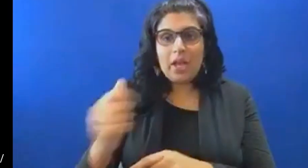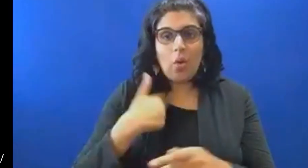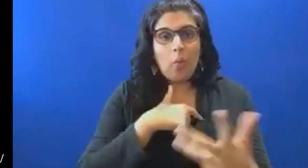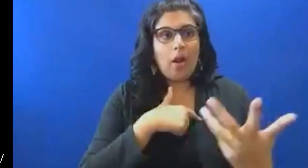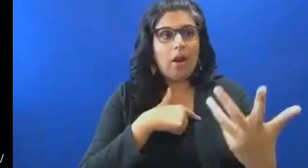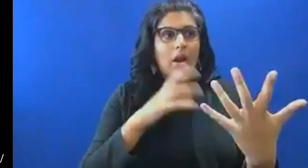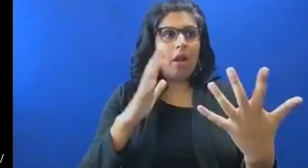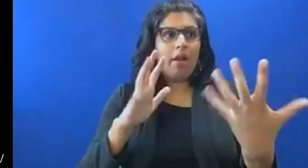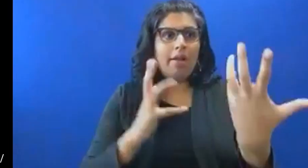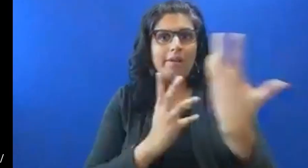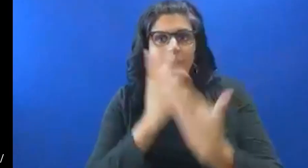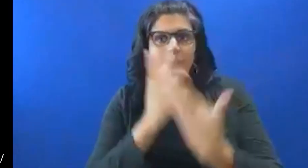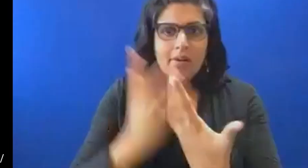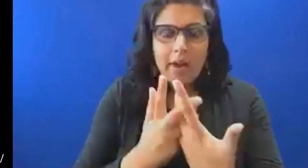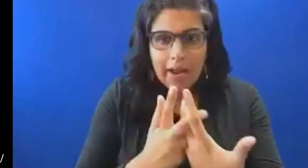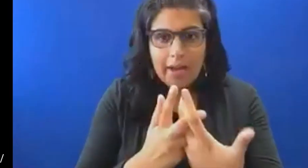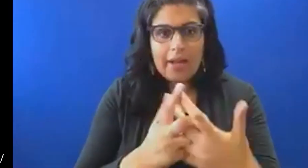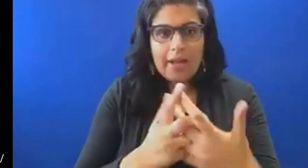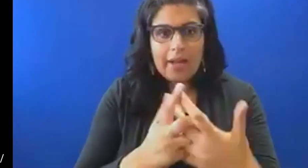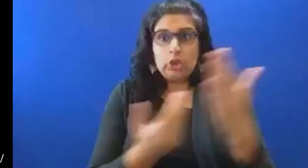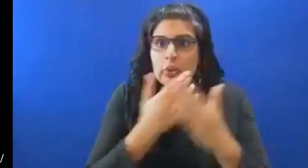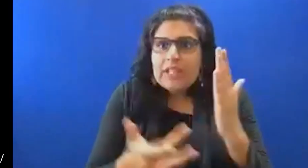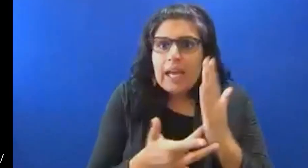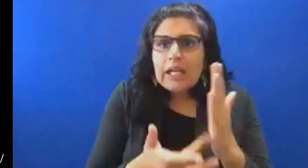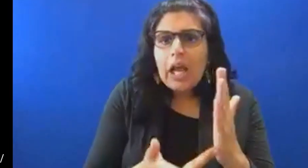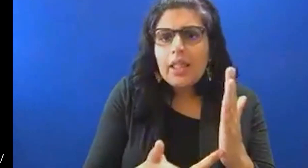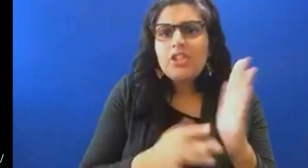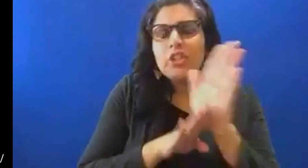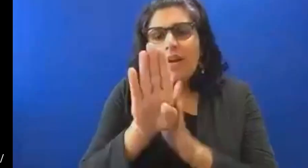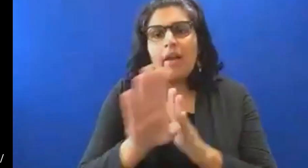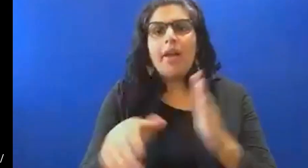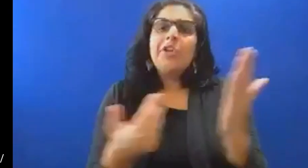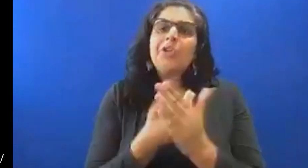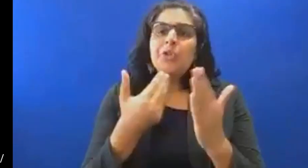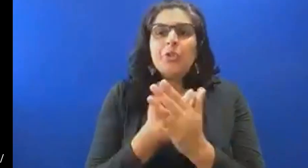we're creating new technology, because we're creating new advancements in science that